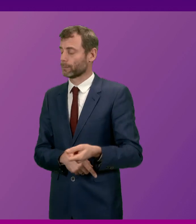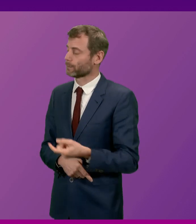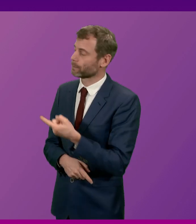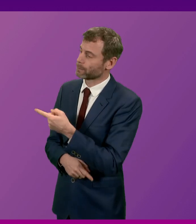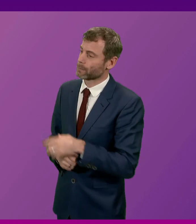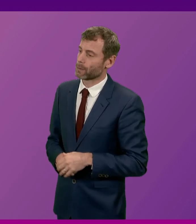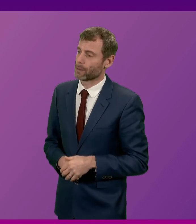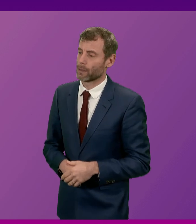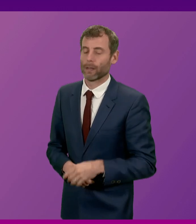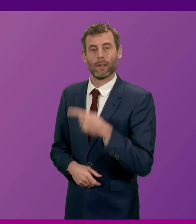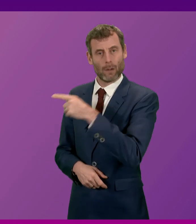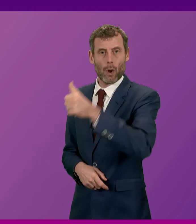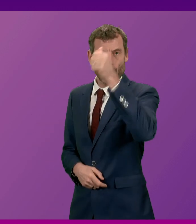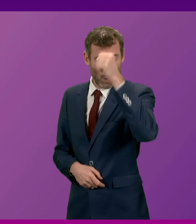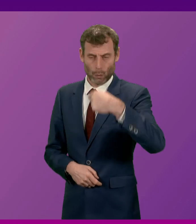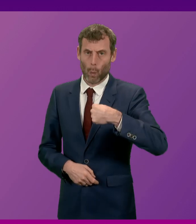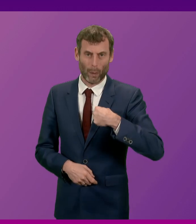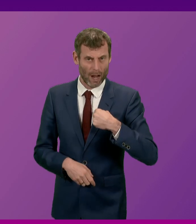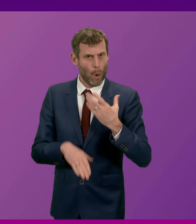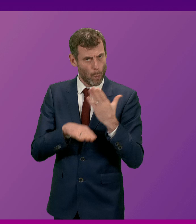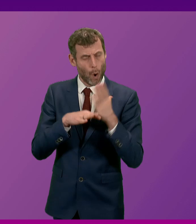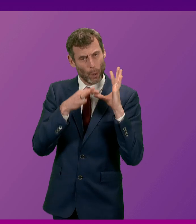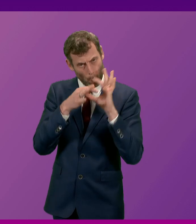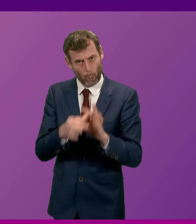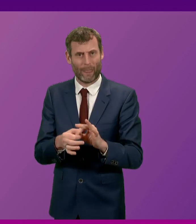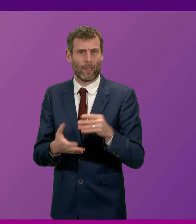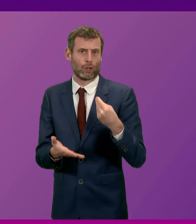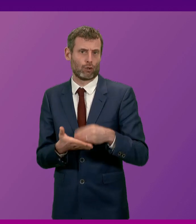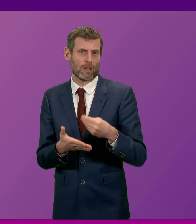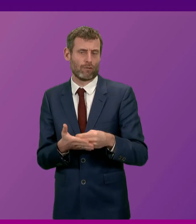are working with the Treasury to look at how many of those changes can support the